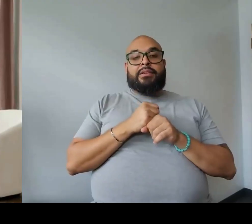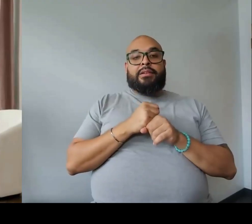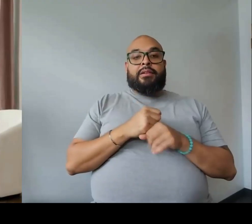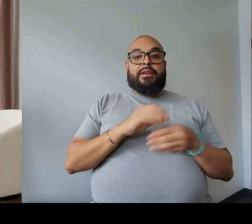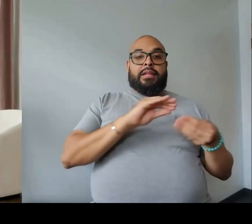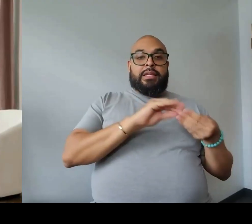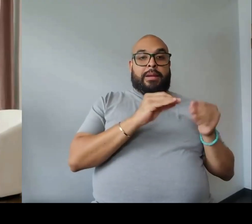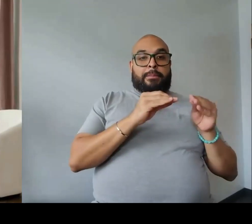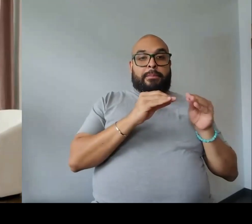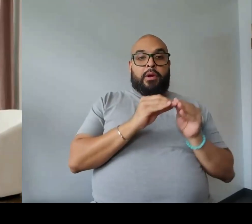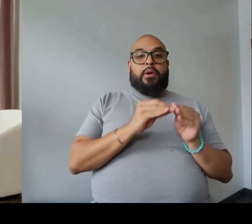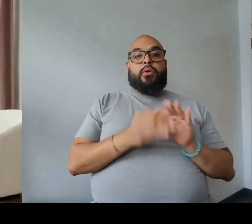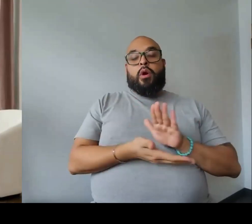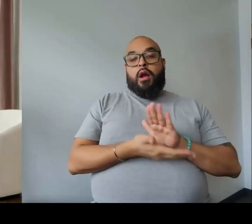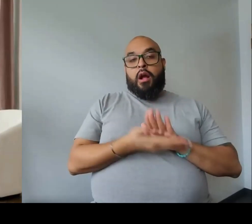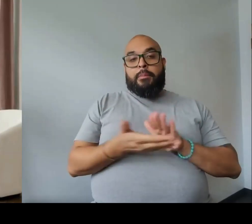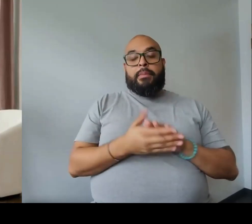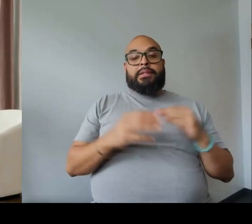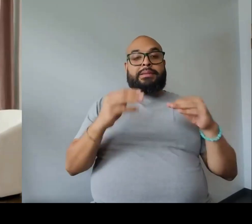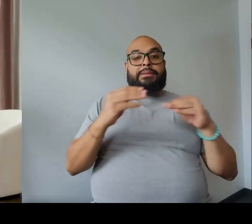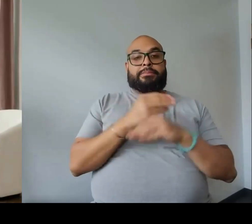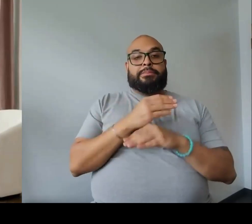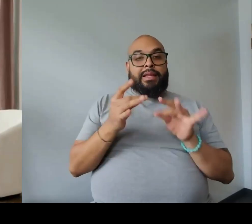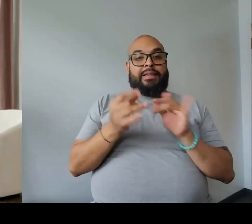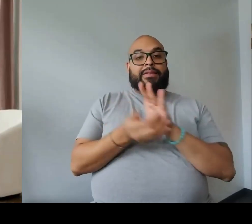So I hope that gives you a little bit of an idea over what we did.